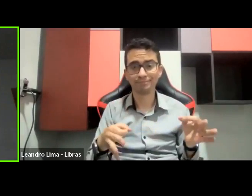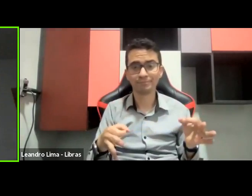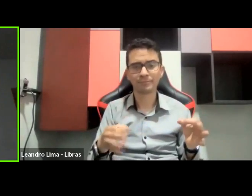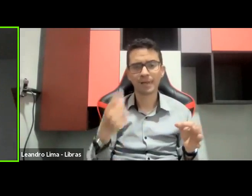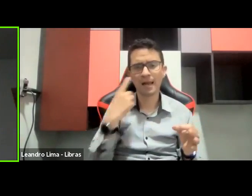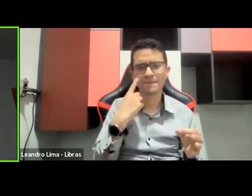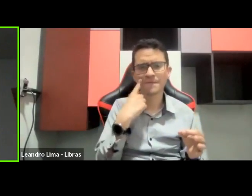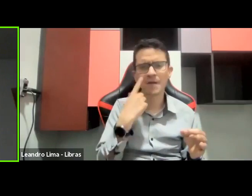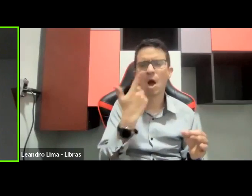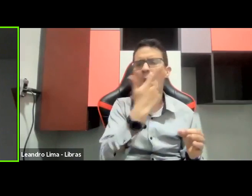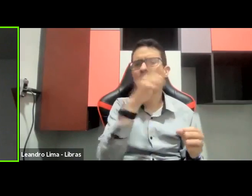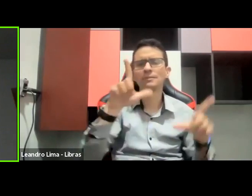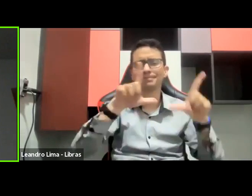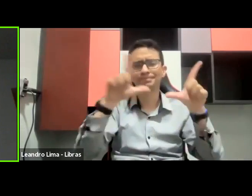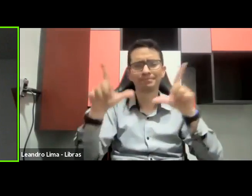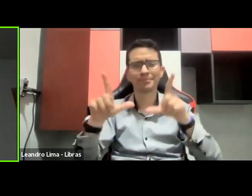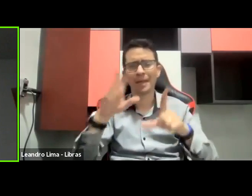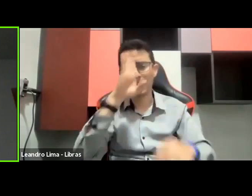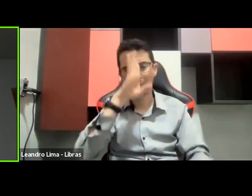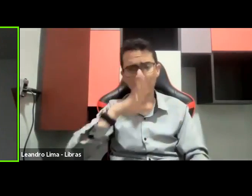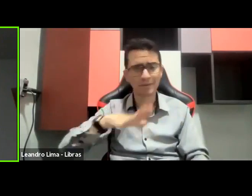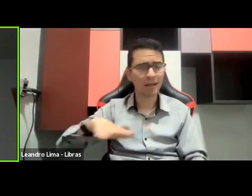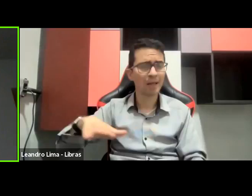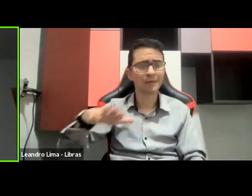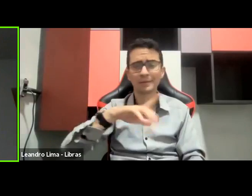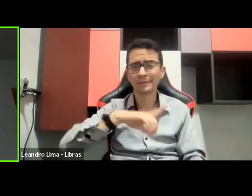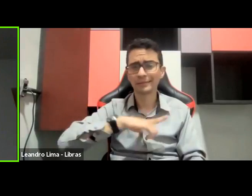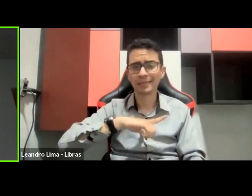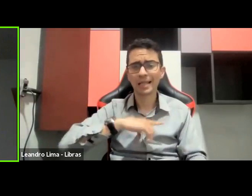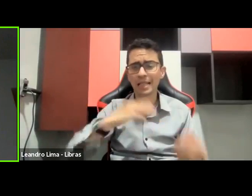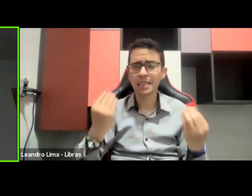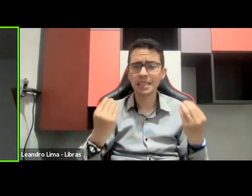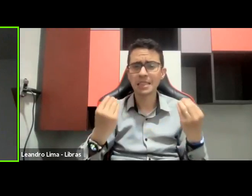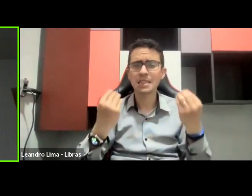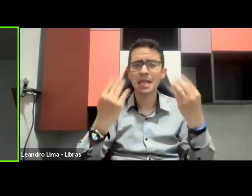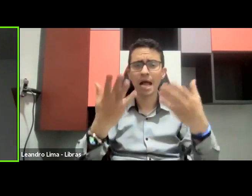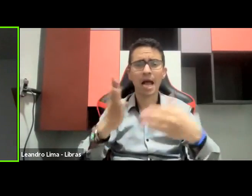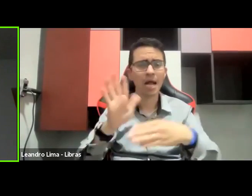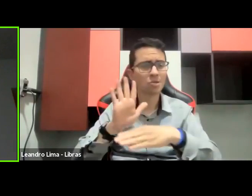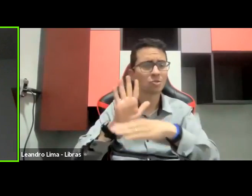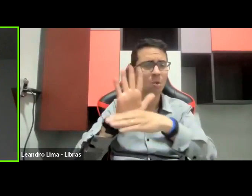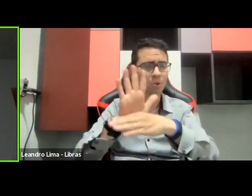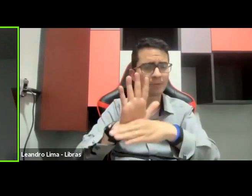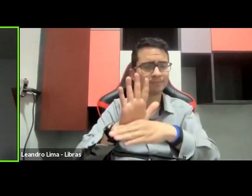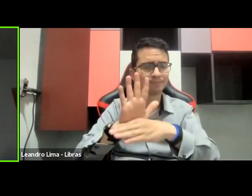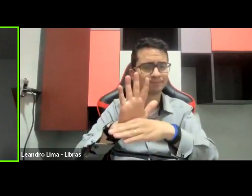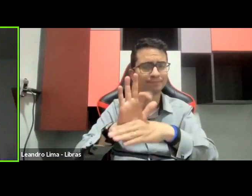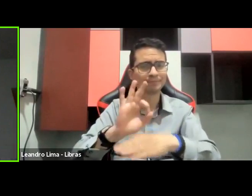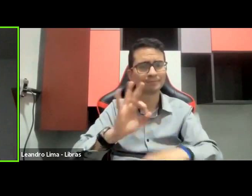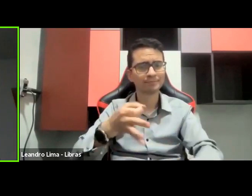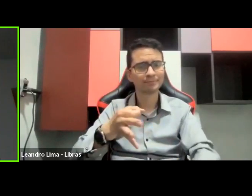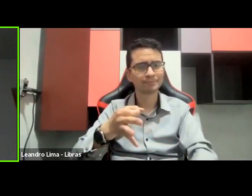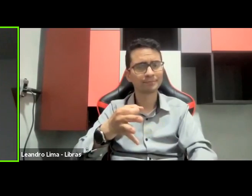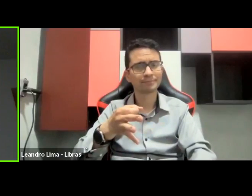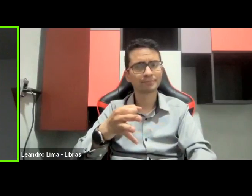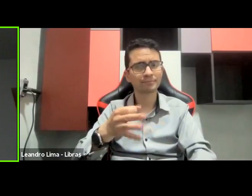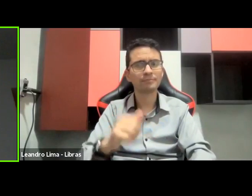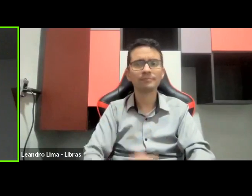Then we have a national panels. that call that contribute to that bird that contribute to that bird, but also. look at the same thing slow